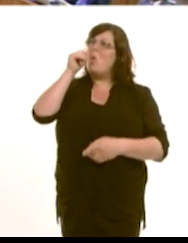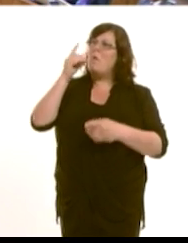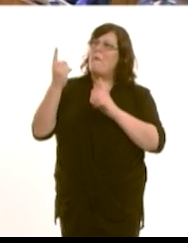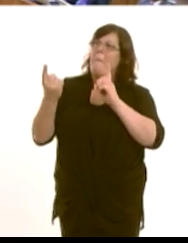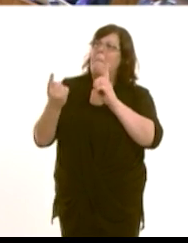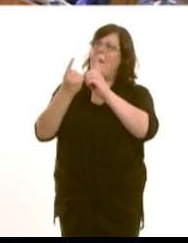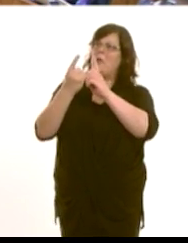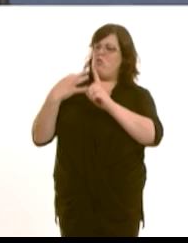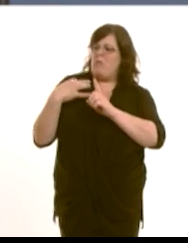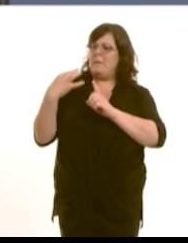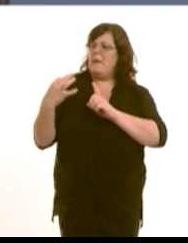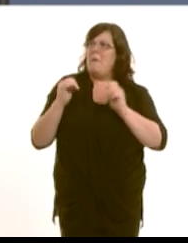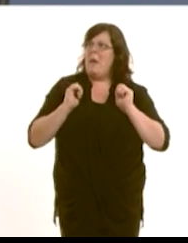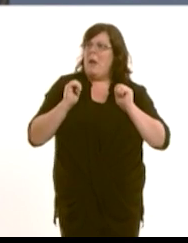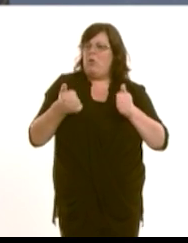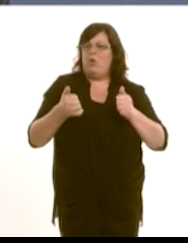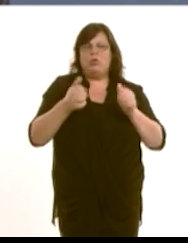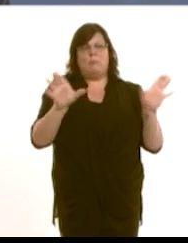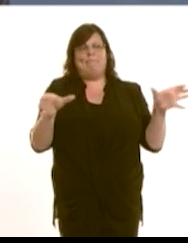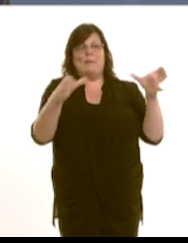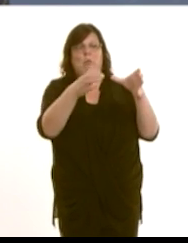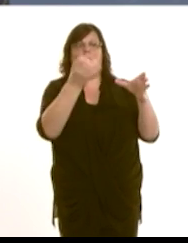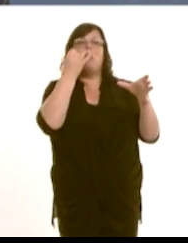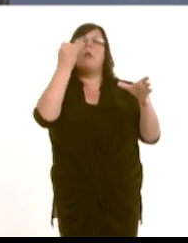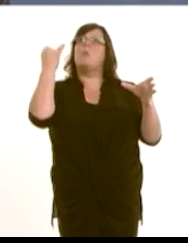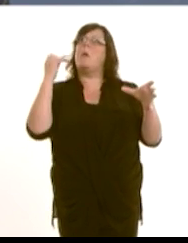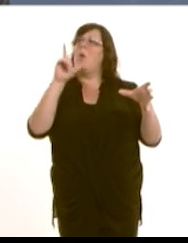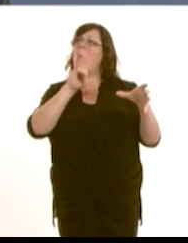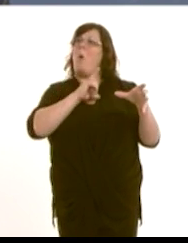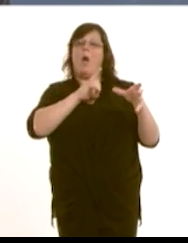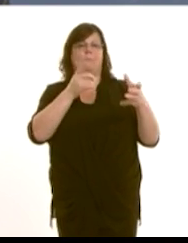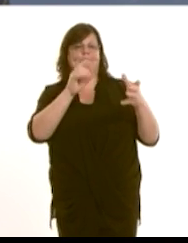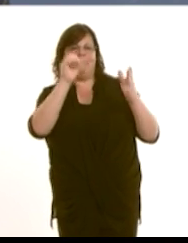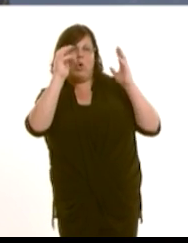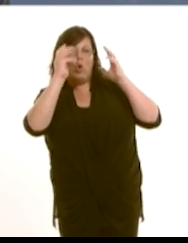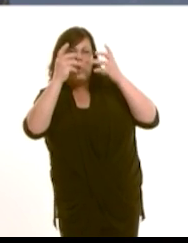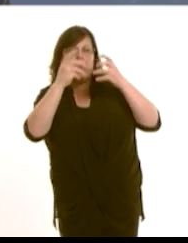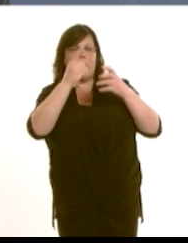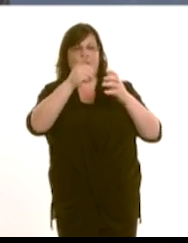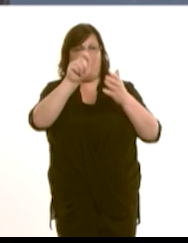the agricultural industry last week to discuss concerns following the result of the referendum